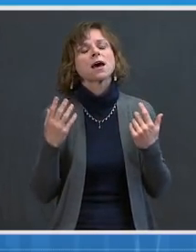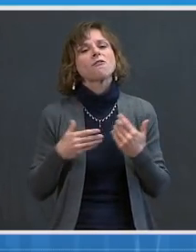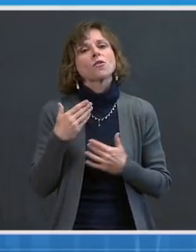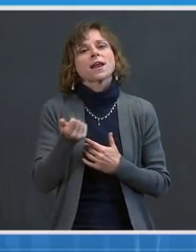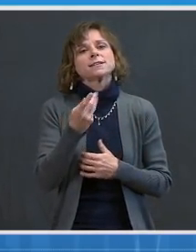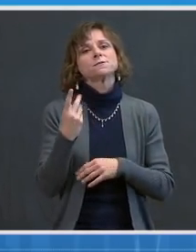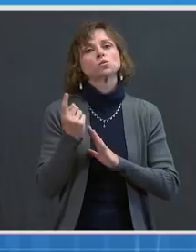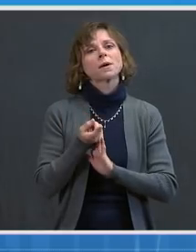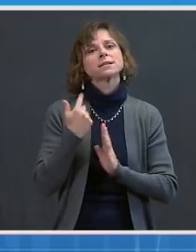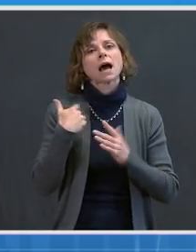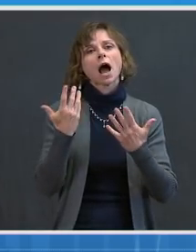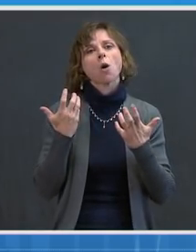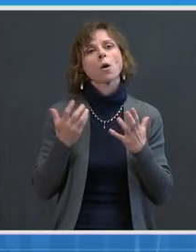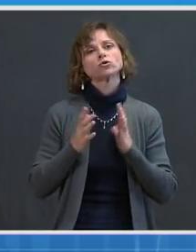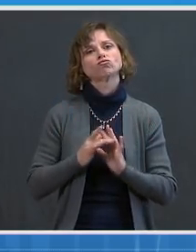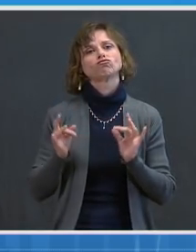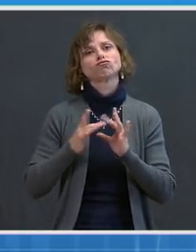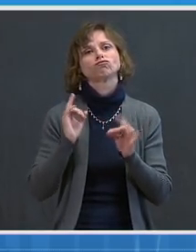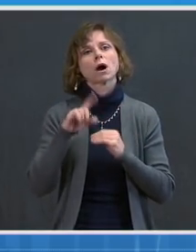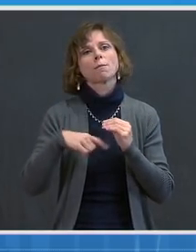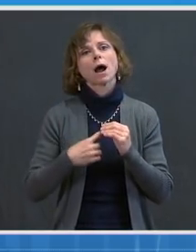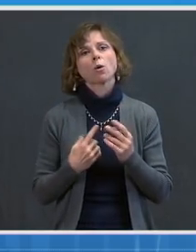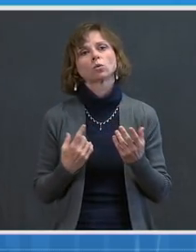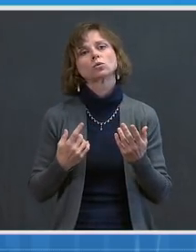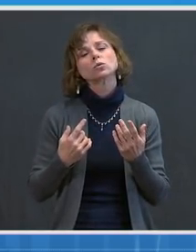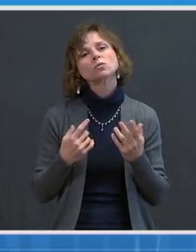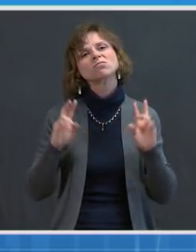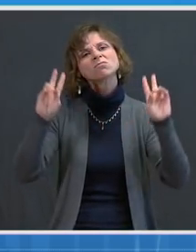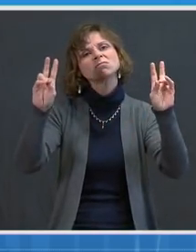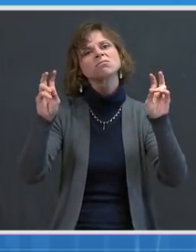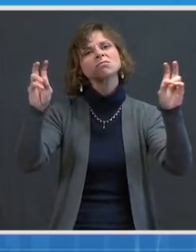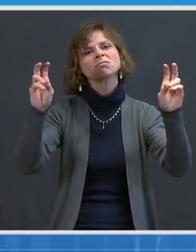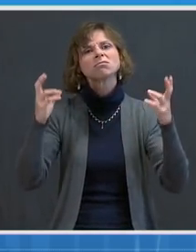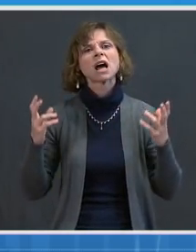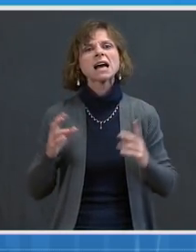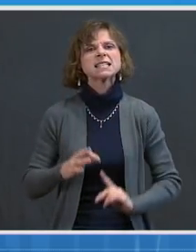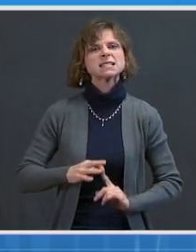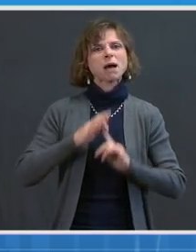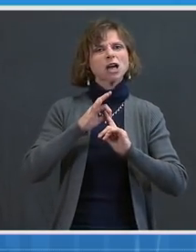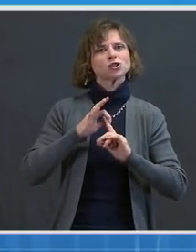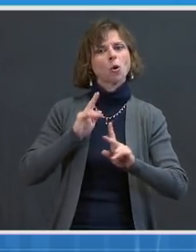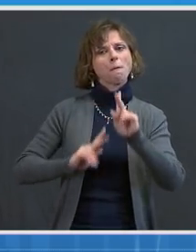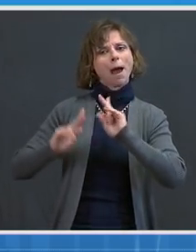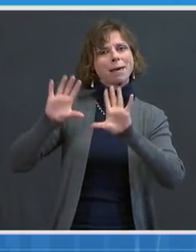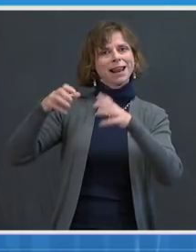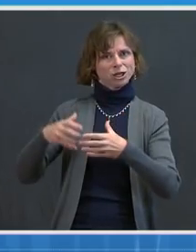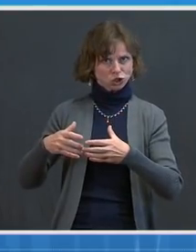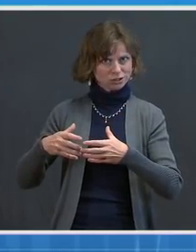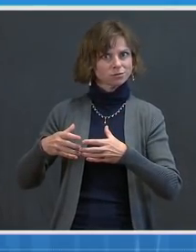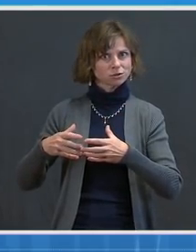is talk a bit about what we refer to as "special populations." So if I could have the first slide.